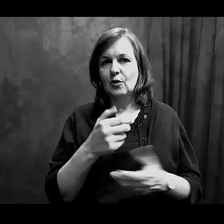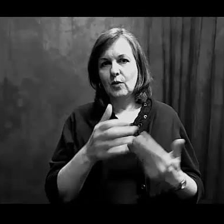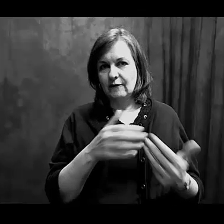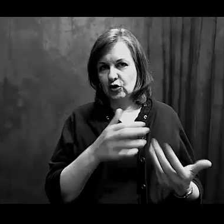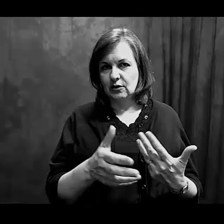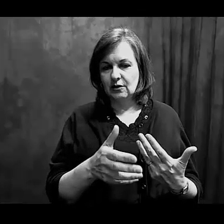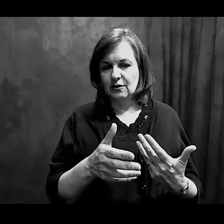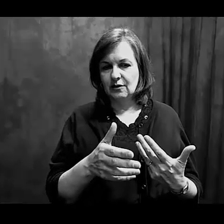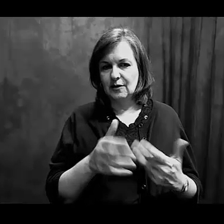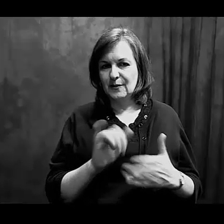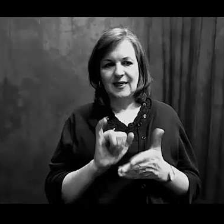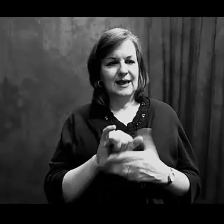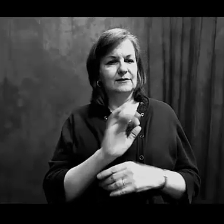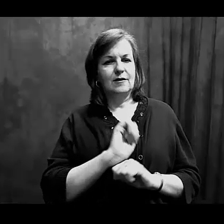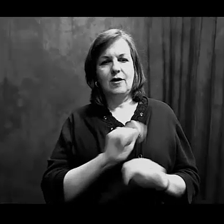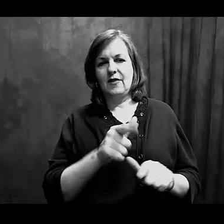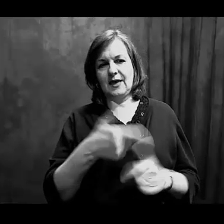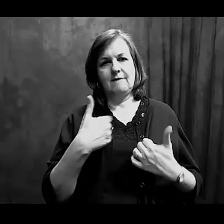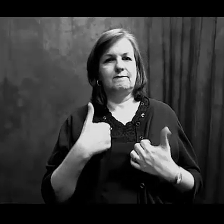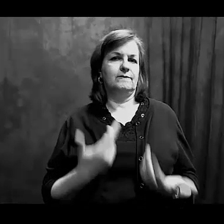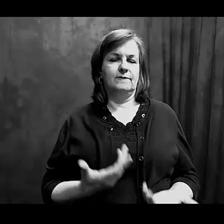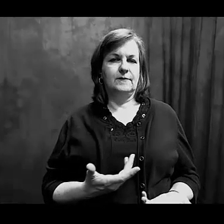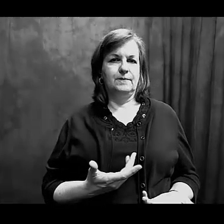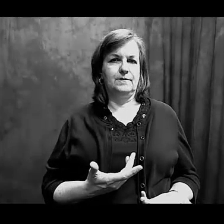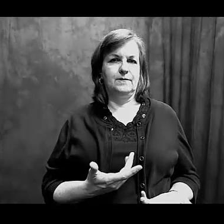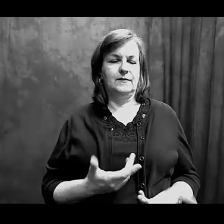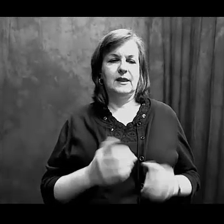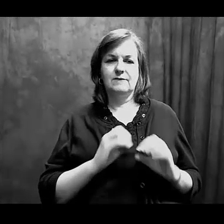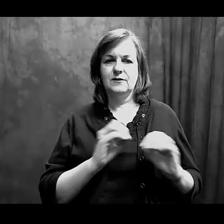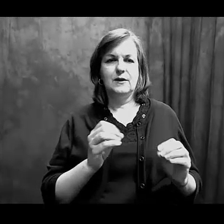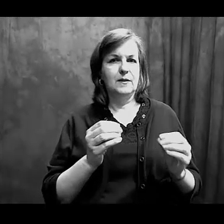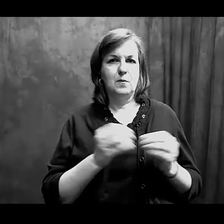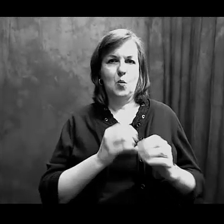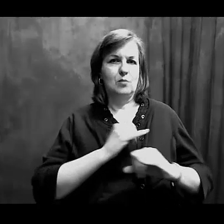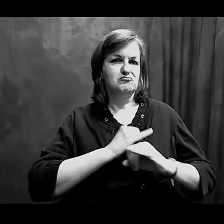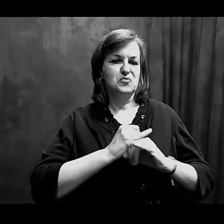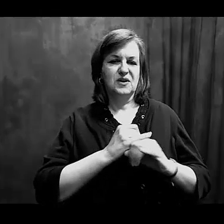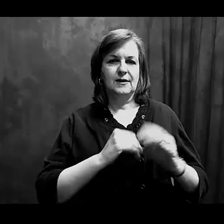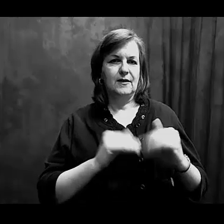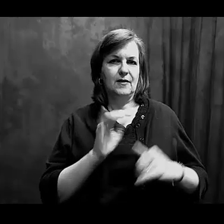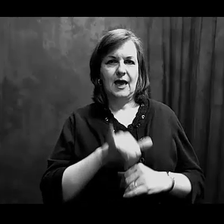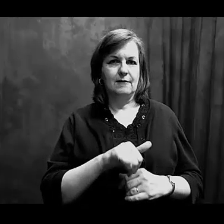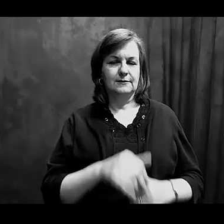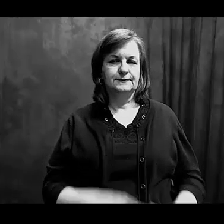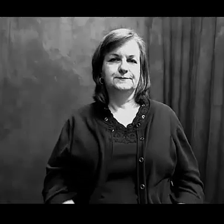but thats it! they've got nothing beyond that